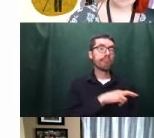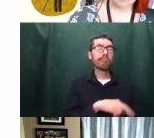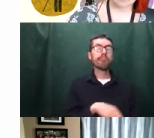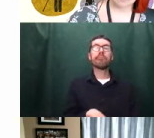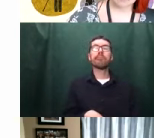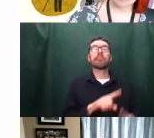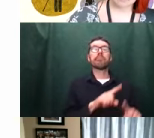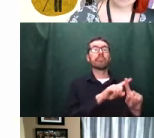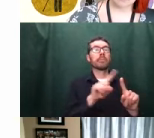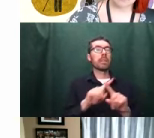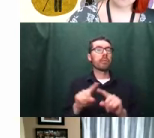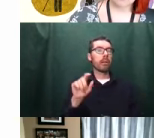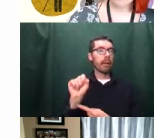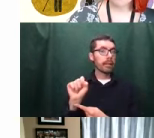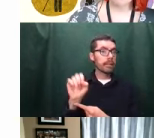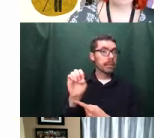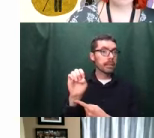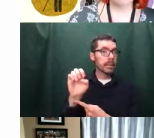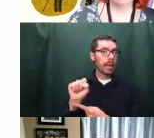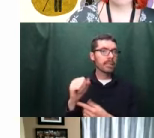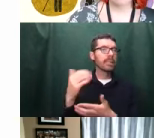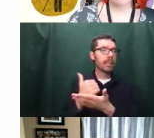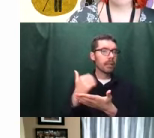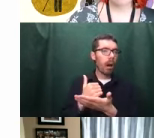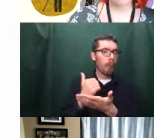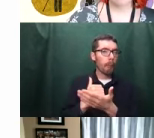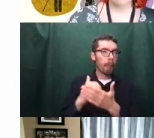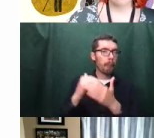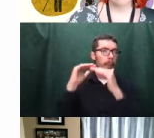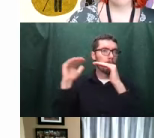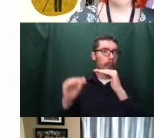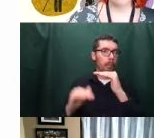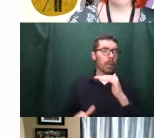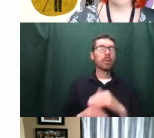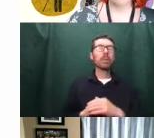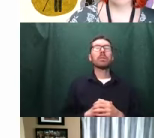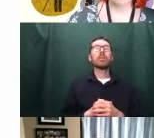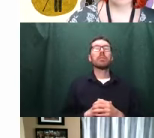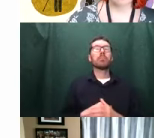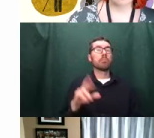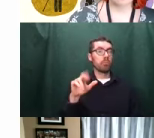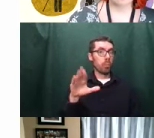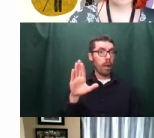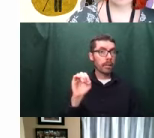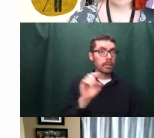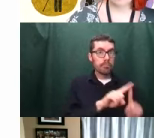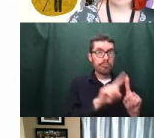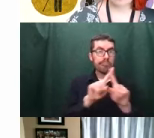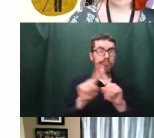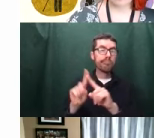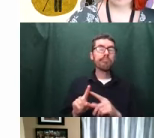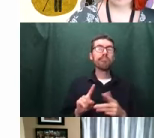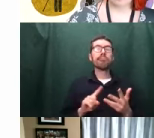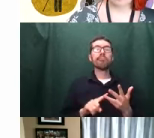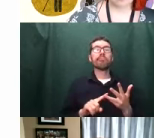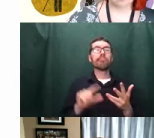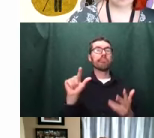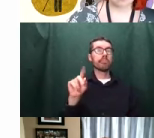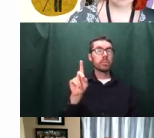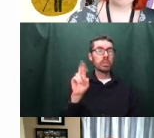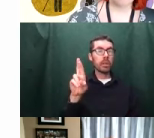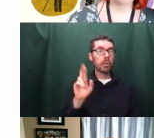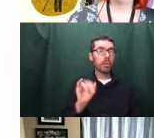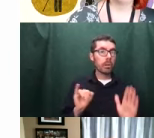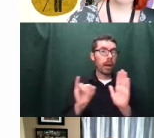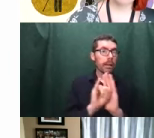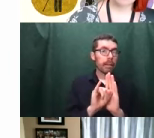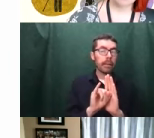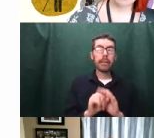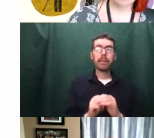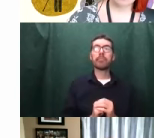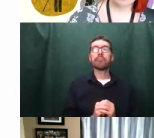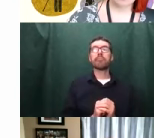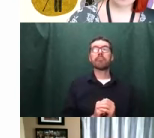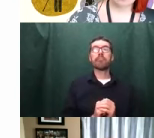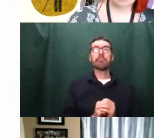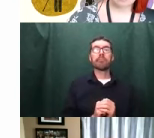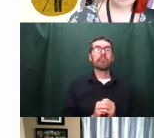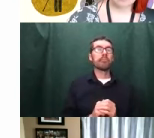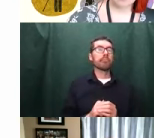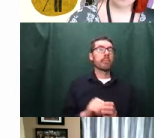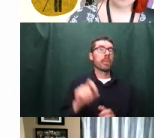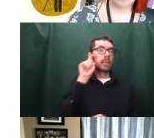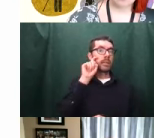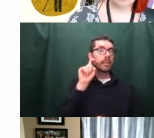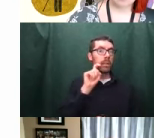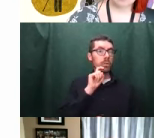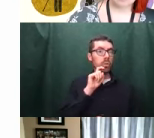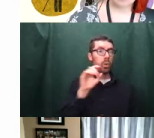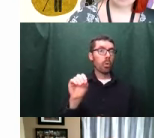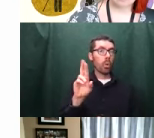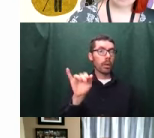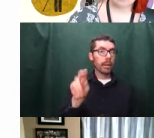or different levels of income, racially, gender identity wise, sexual orientation and geography